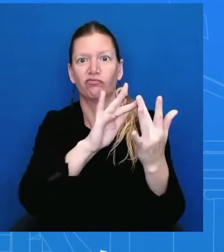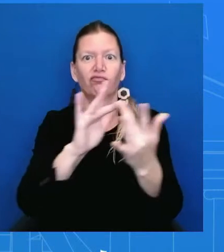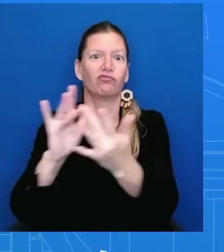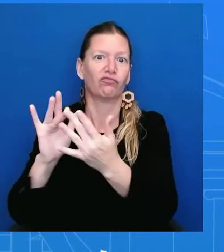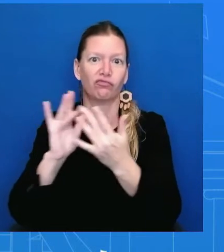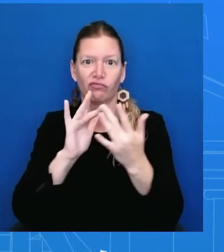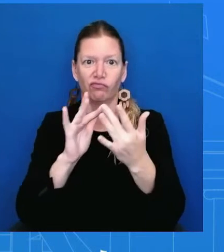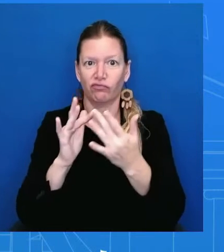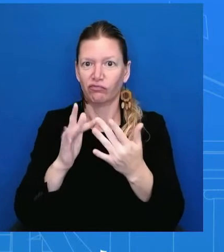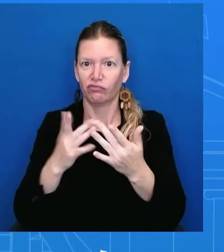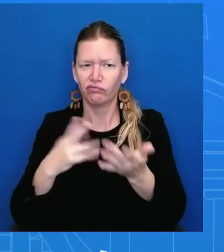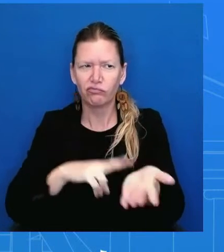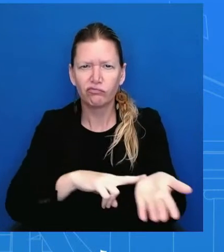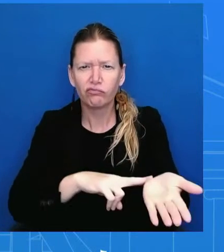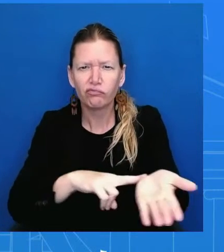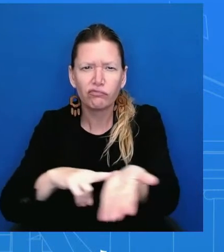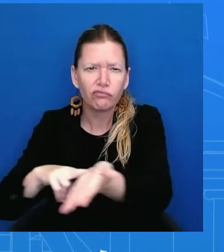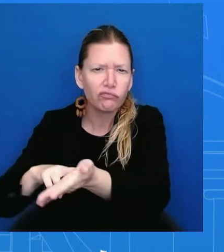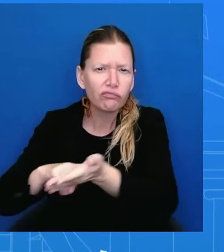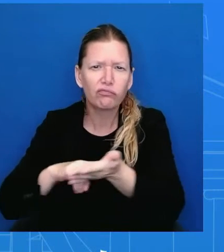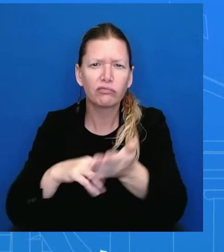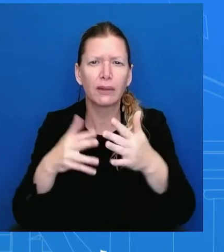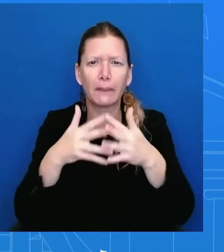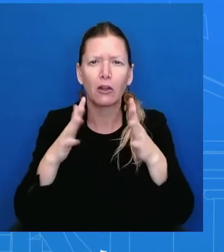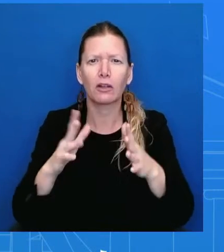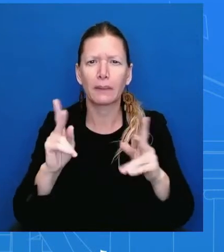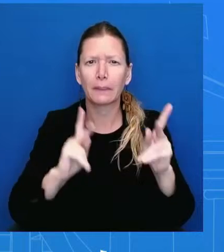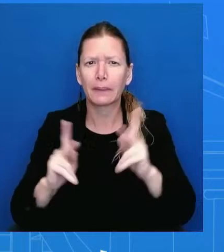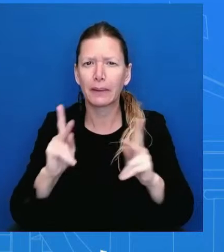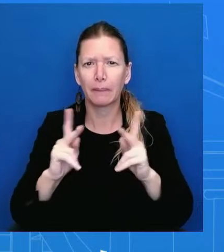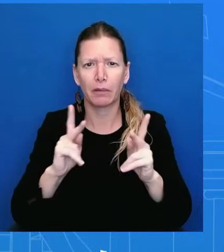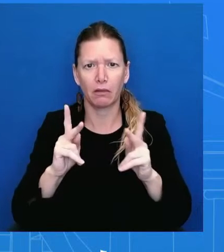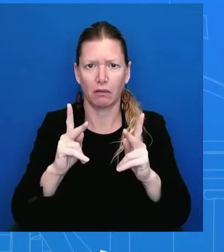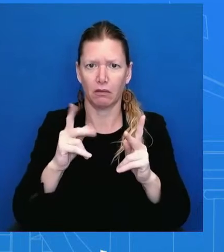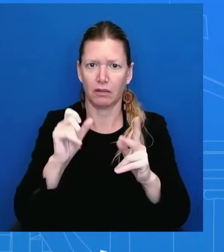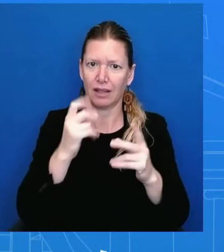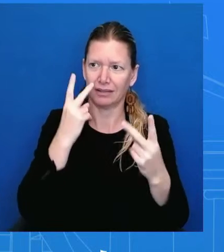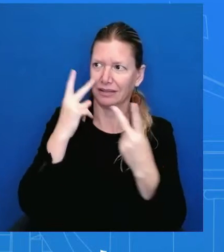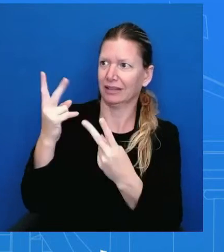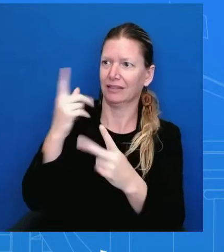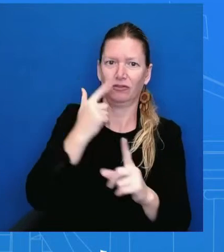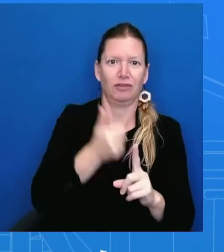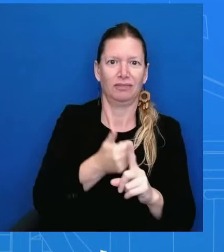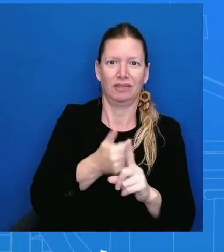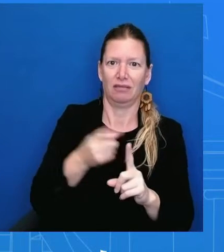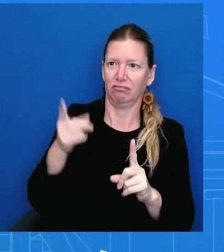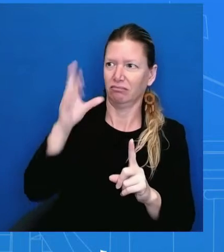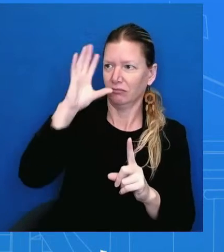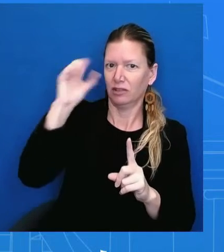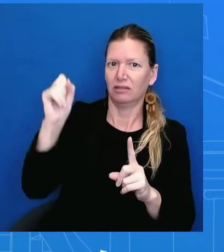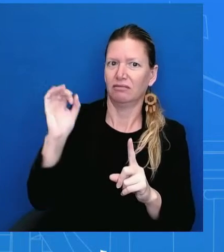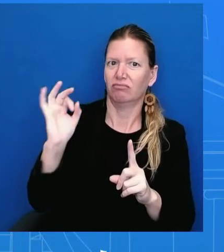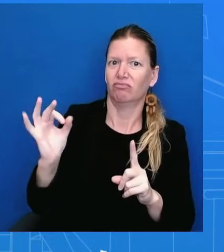people get to see you for themselves. The Press: Since you won't speak to the Republican convention, what about the Democratic convention in August? Ms. Jean-Pierre: I can't speak to the Democratic convention either.